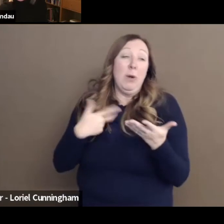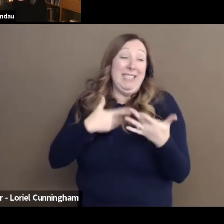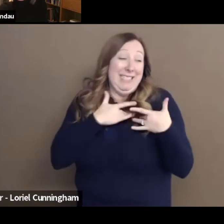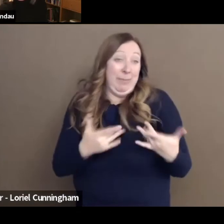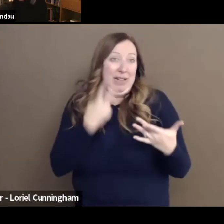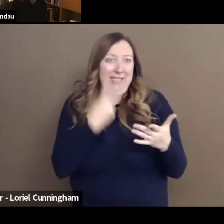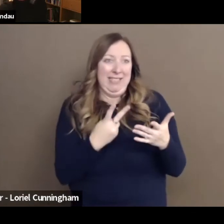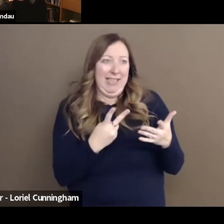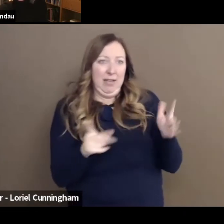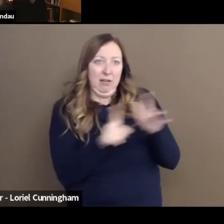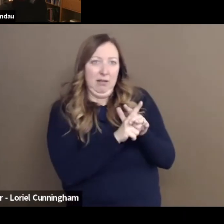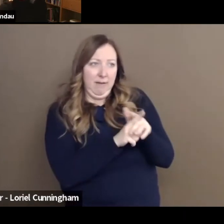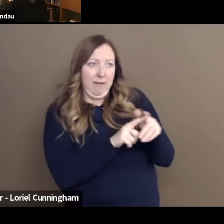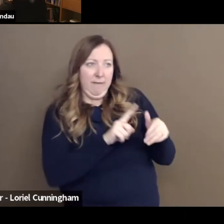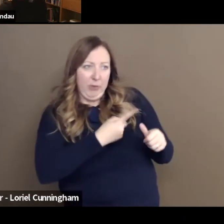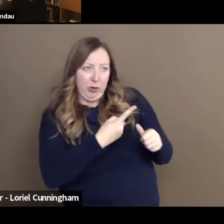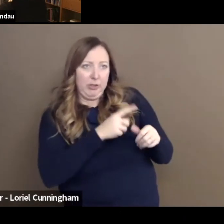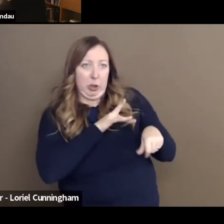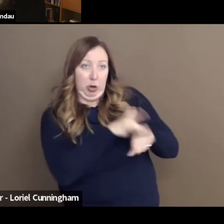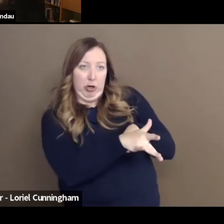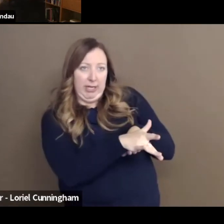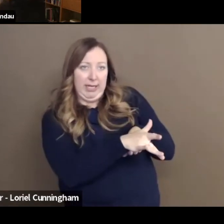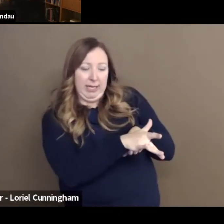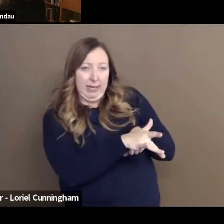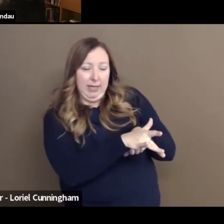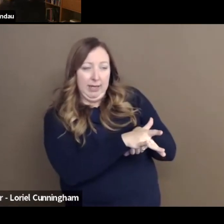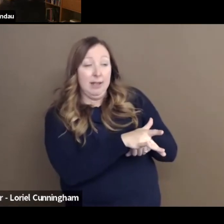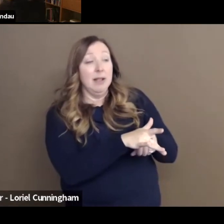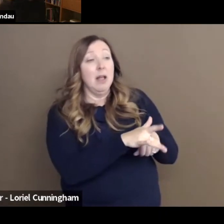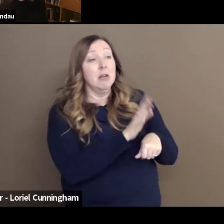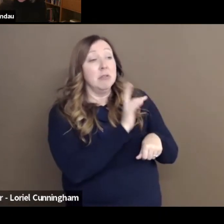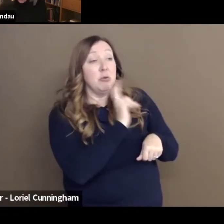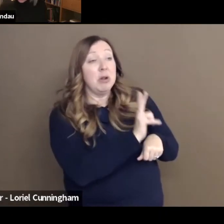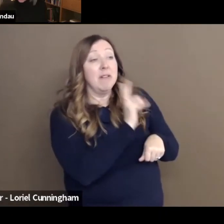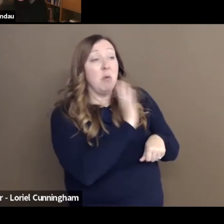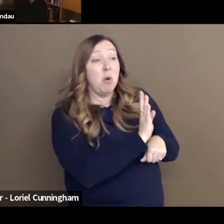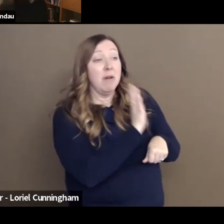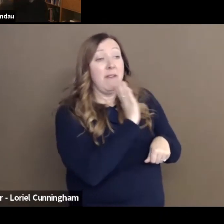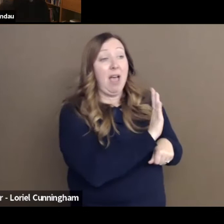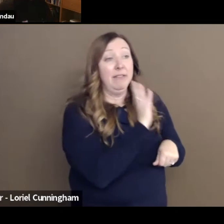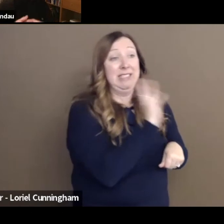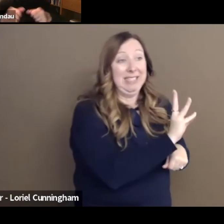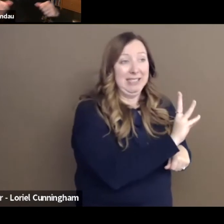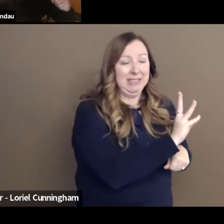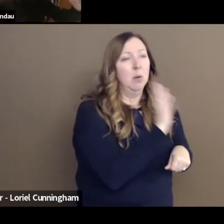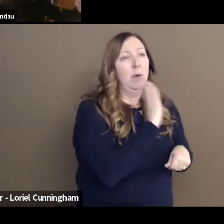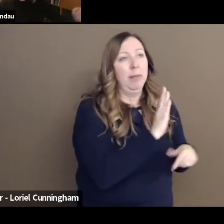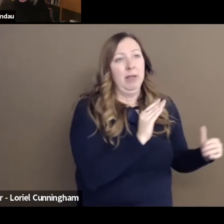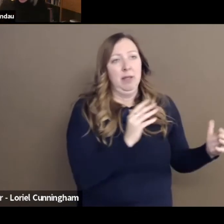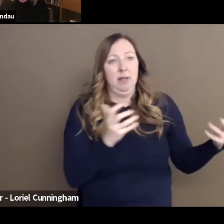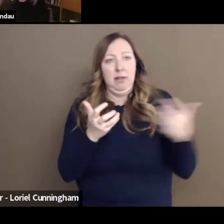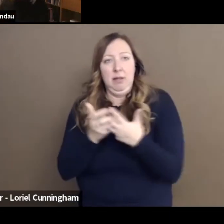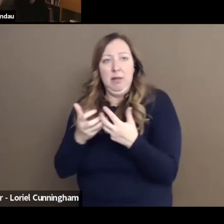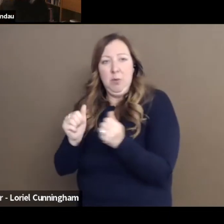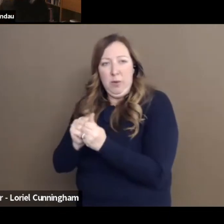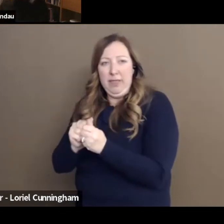years old as a person who is 13 years old so that's the hypothesis it's stretched